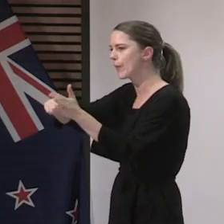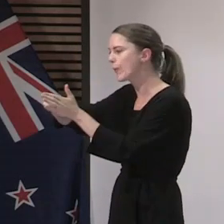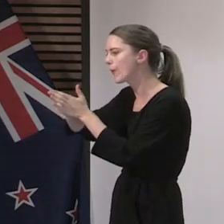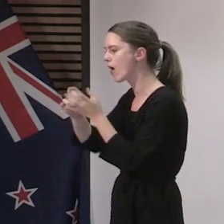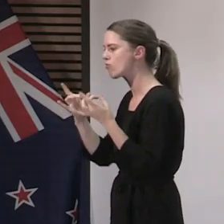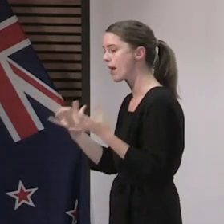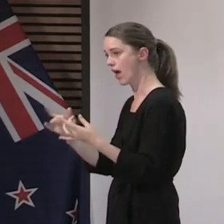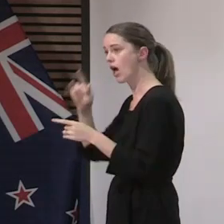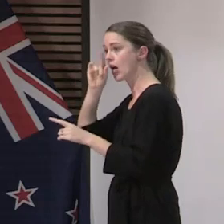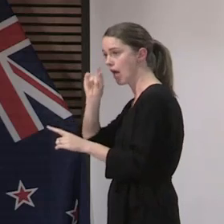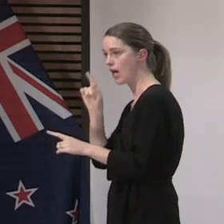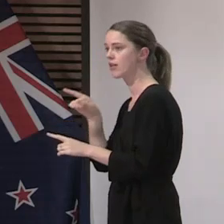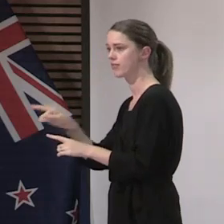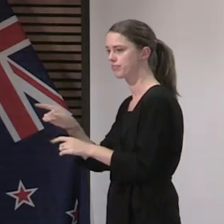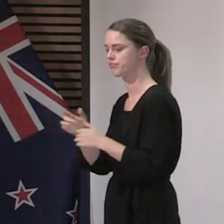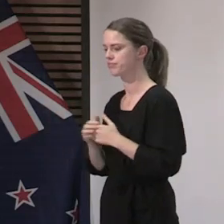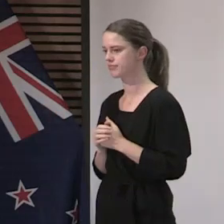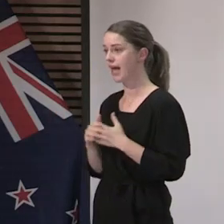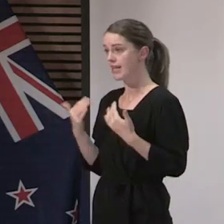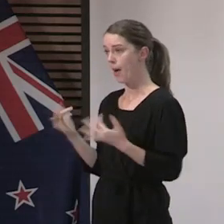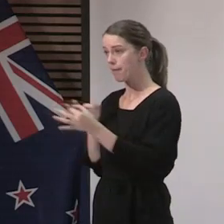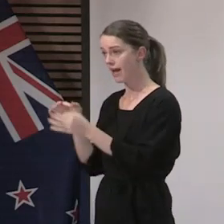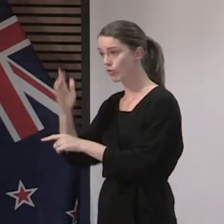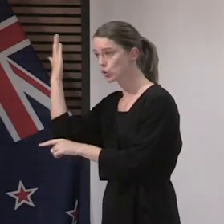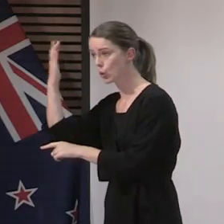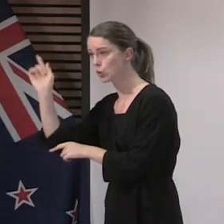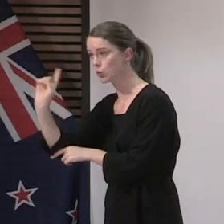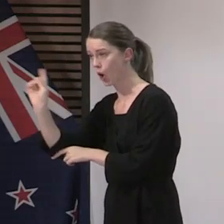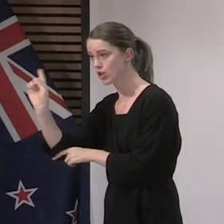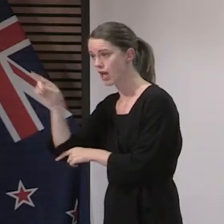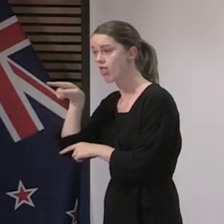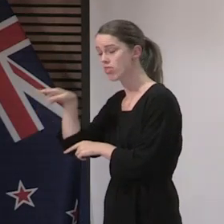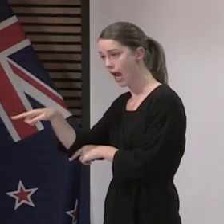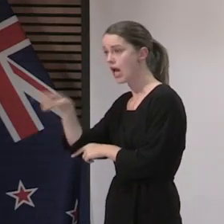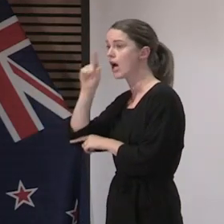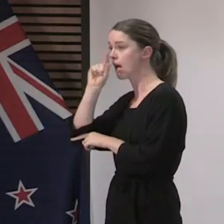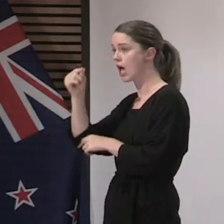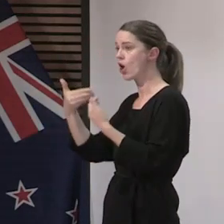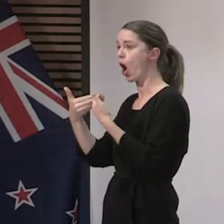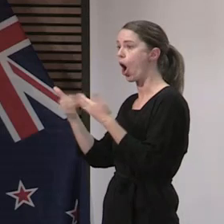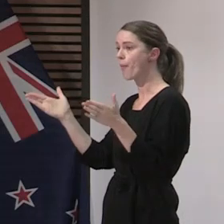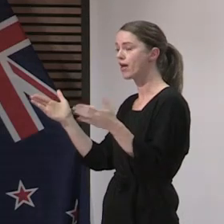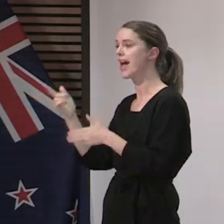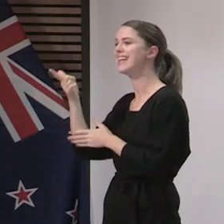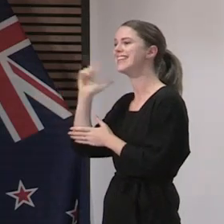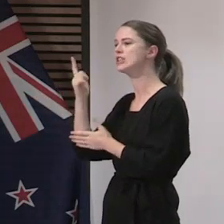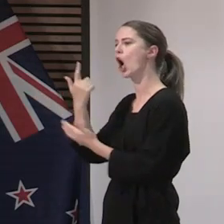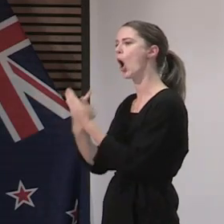accessed this week for cleaning, maintenance and any other preparations. The